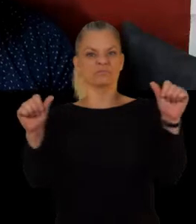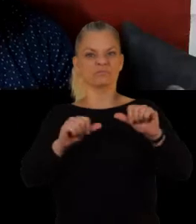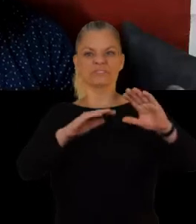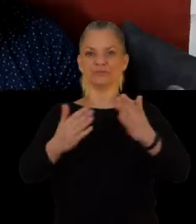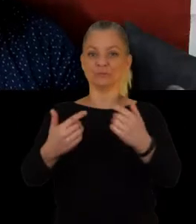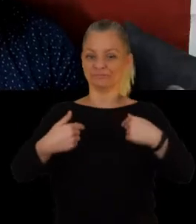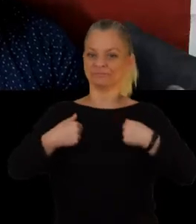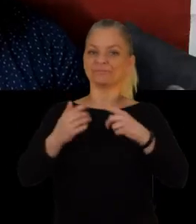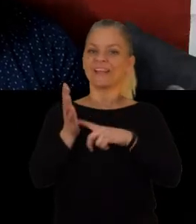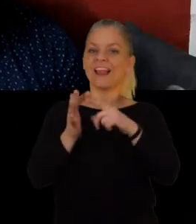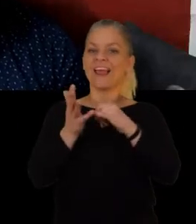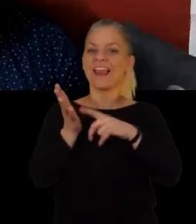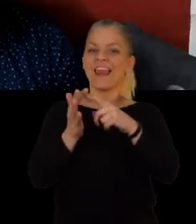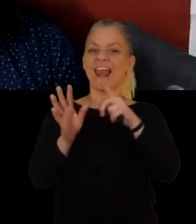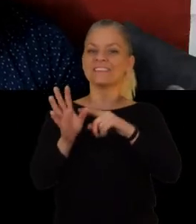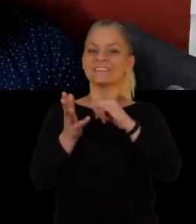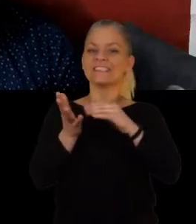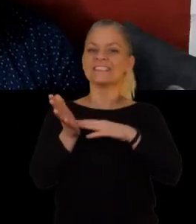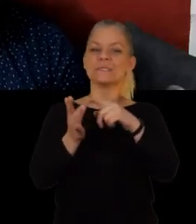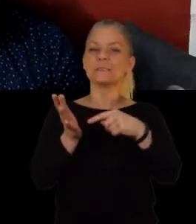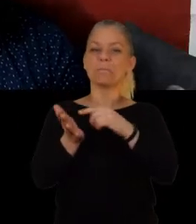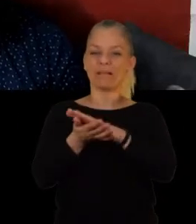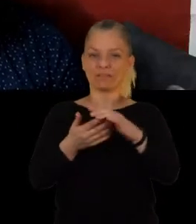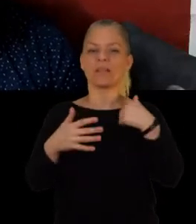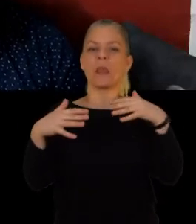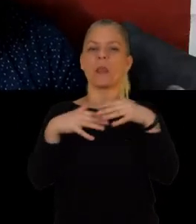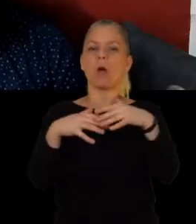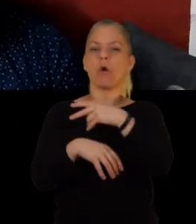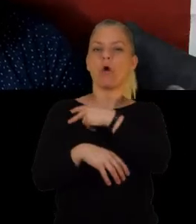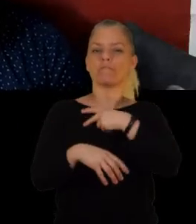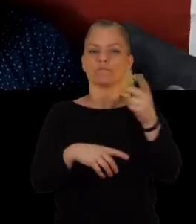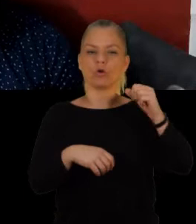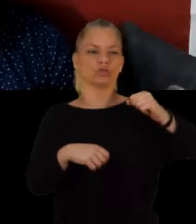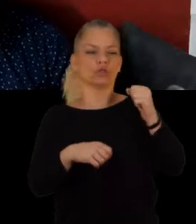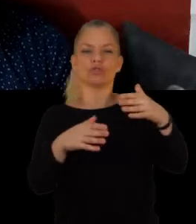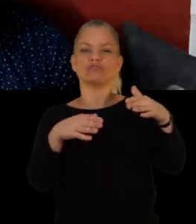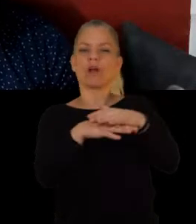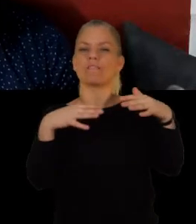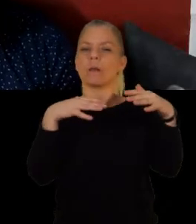so just to give a brief introduction um i'm Lesley Smith i'm a Network Officer with the